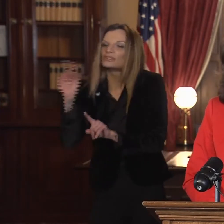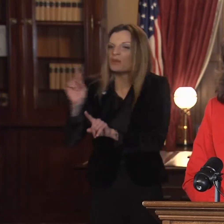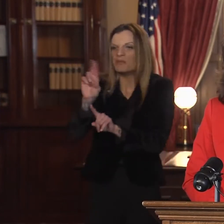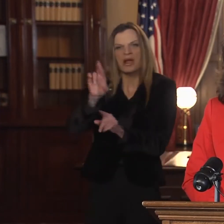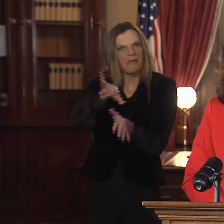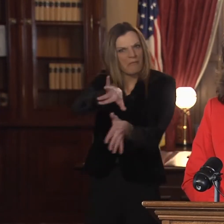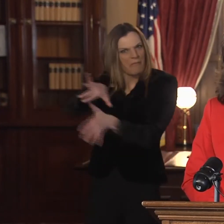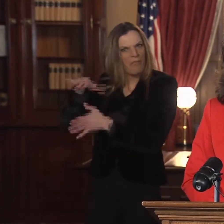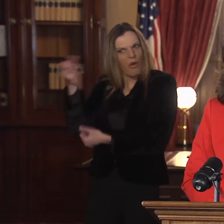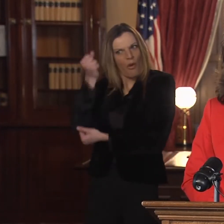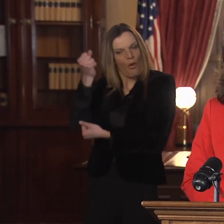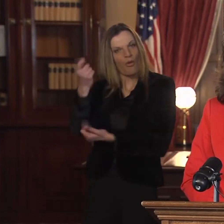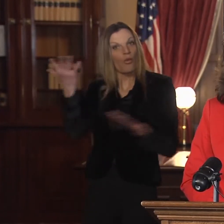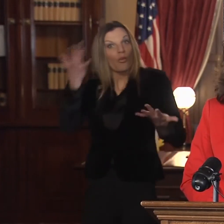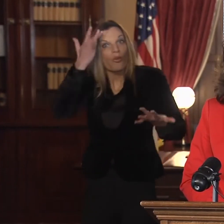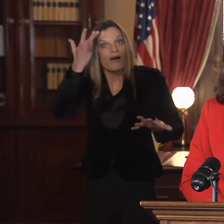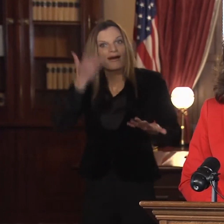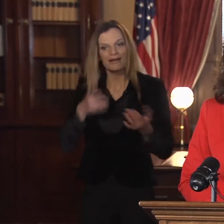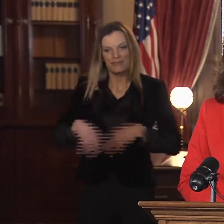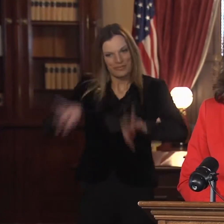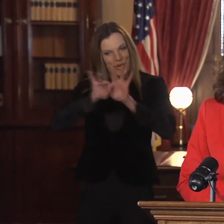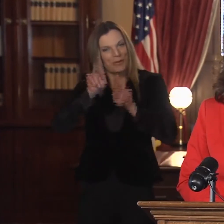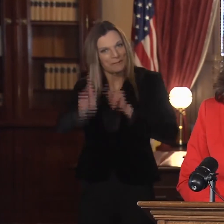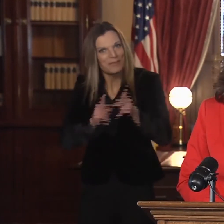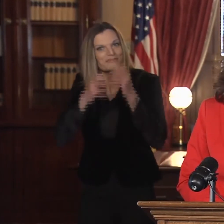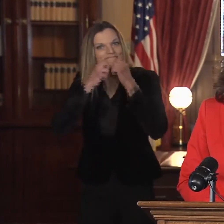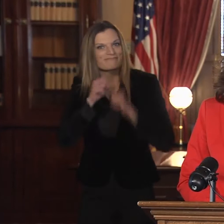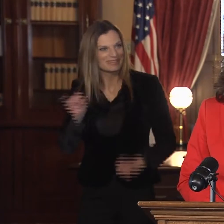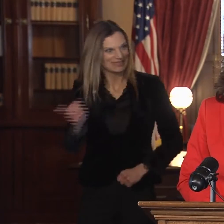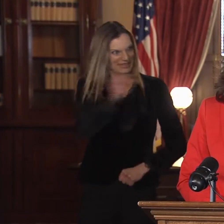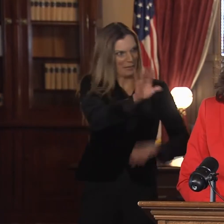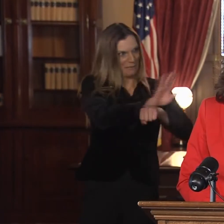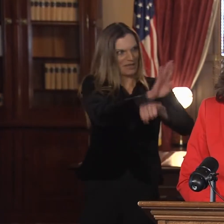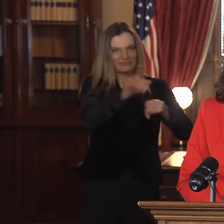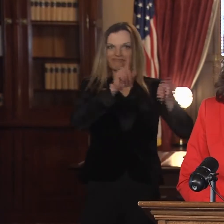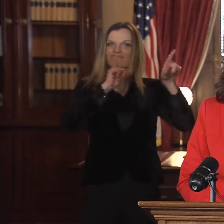BECAUSE THIS IS ABOUT THE LIVES AND LIVELIHOODS OF AMERICANS EVERYWHERE.